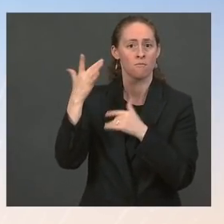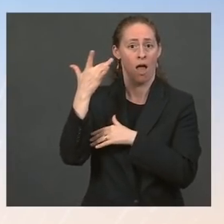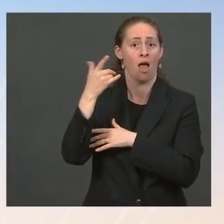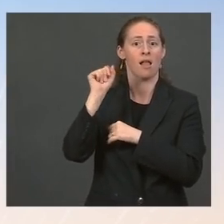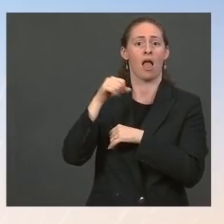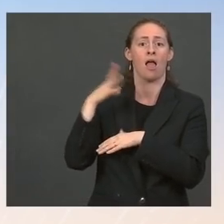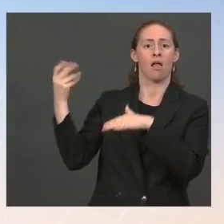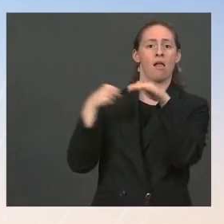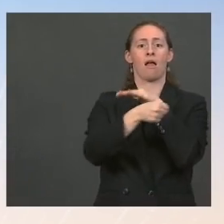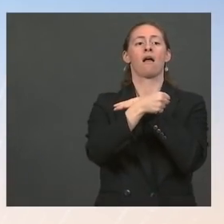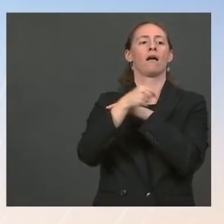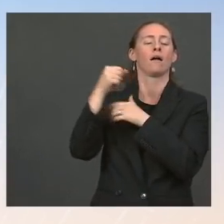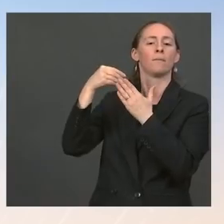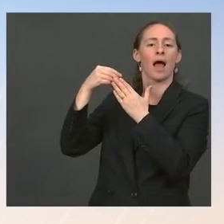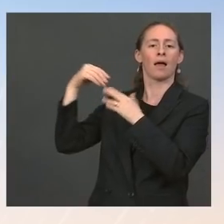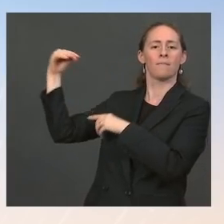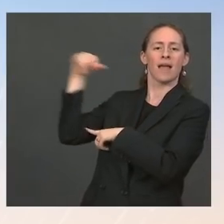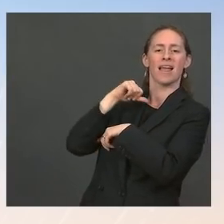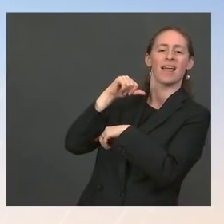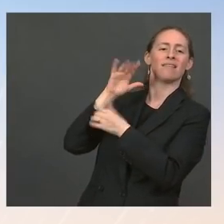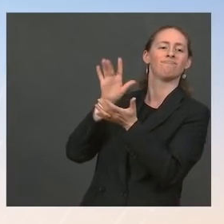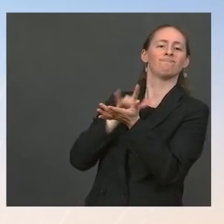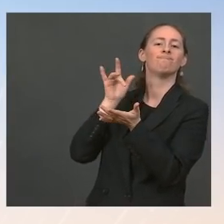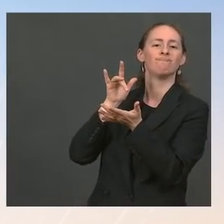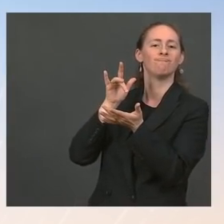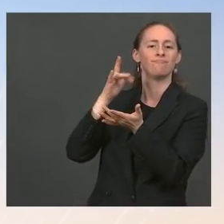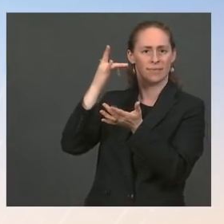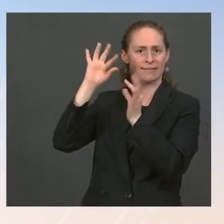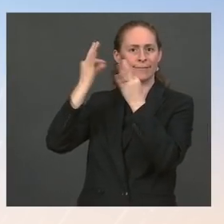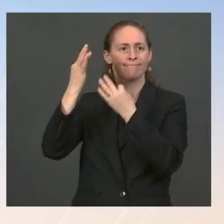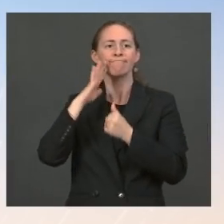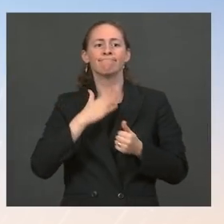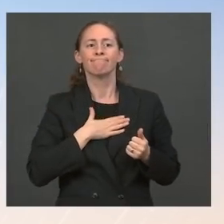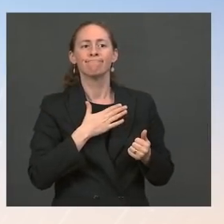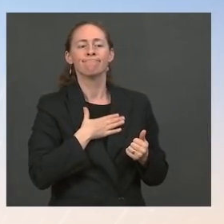That's one of the reasons why we put out -- the State Department put out a warning in August.